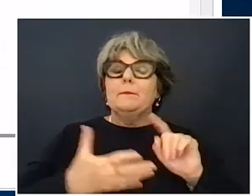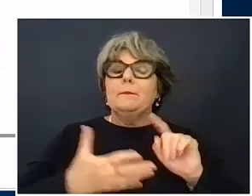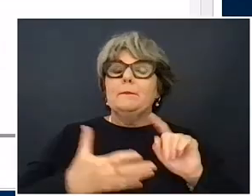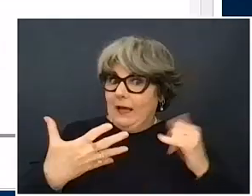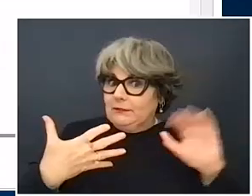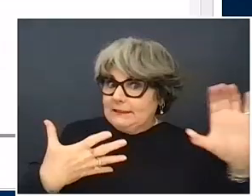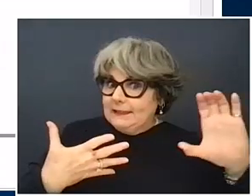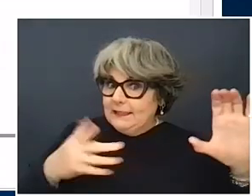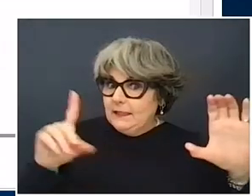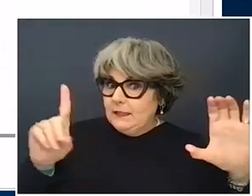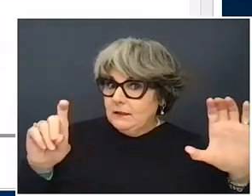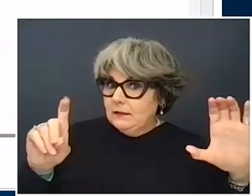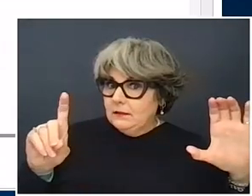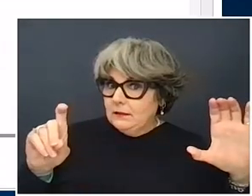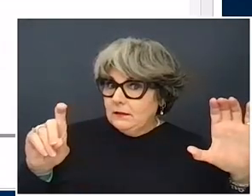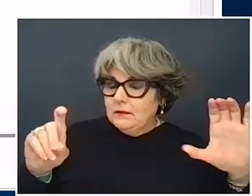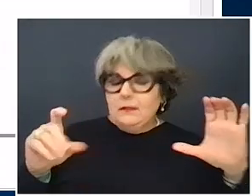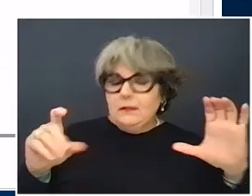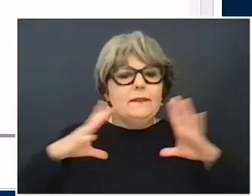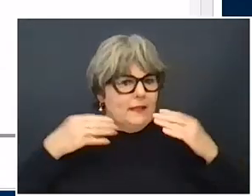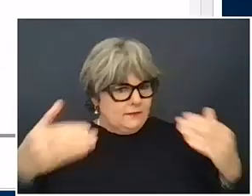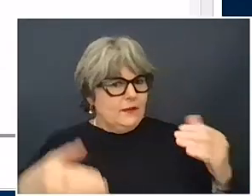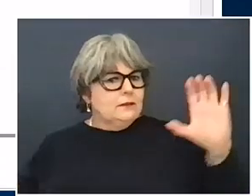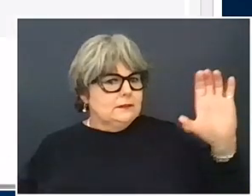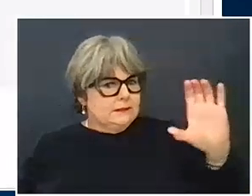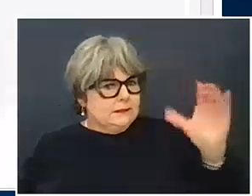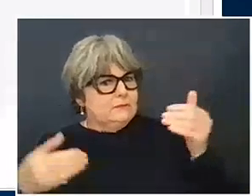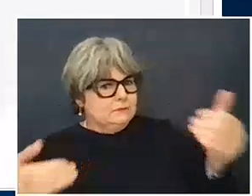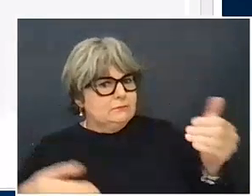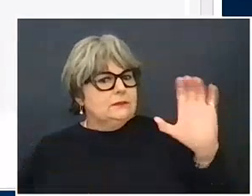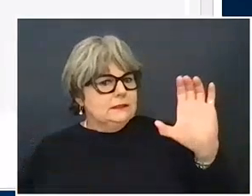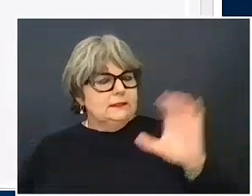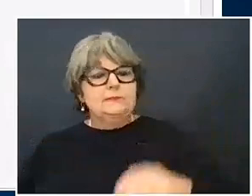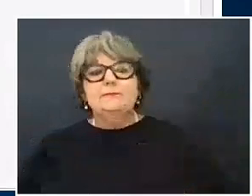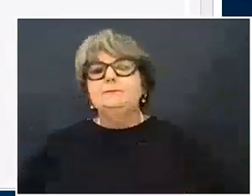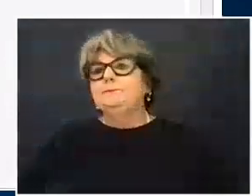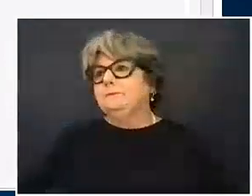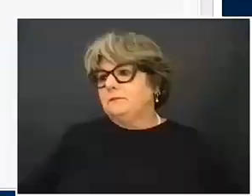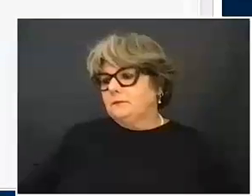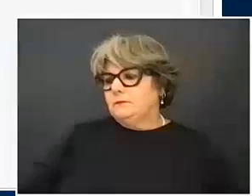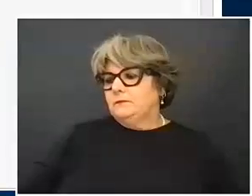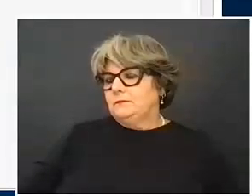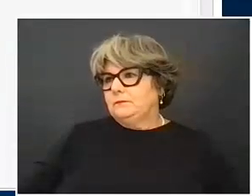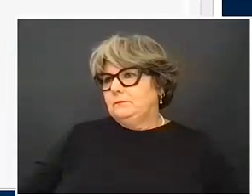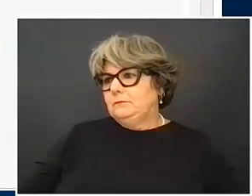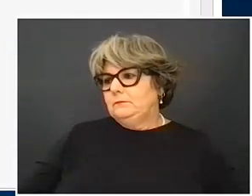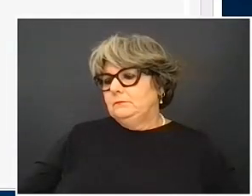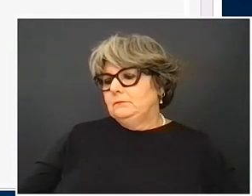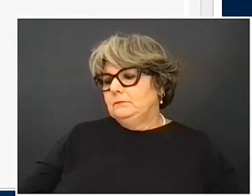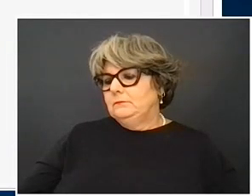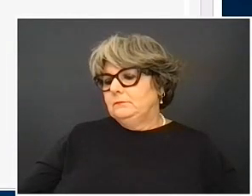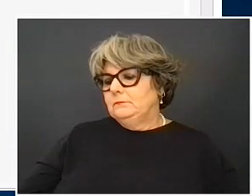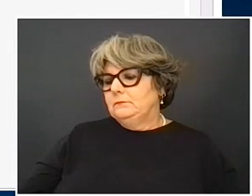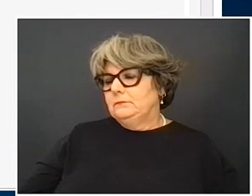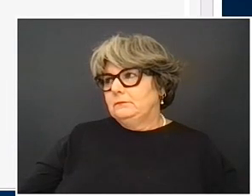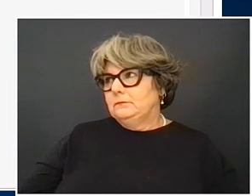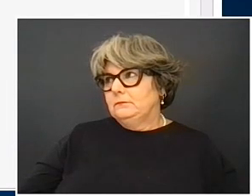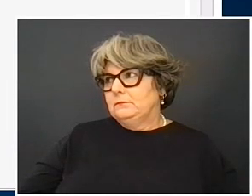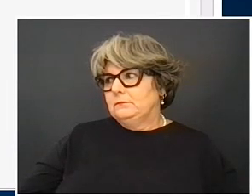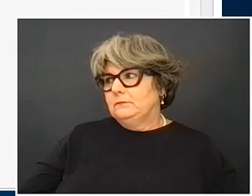That's fine if you want to talk about (c), yep. comment was on (c). Okay. Okay. I guess I made that (c) seems